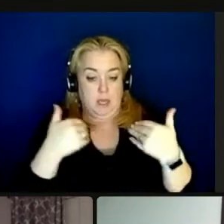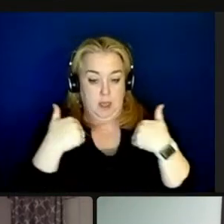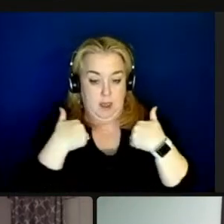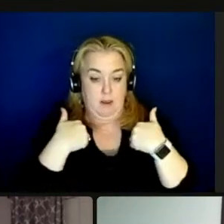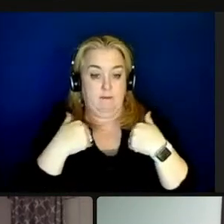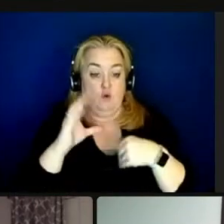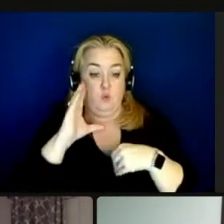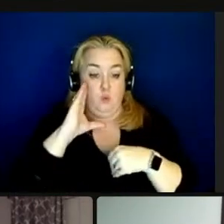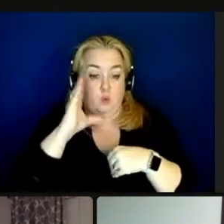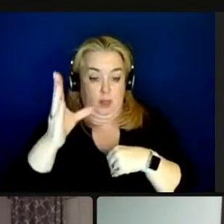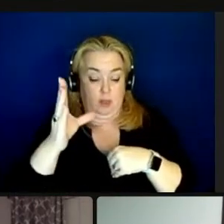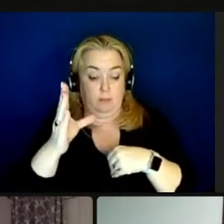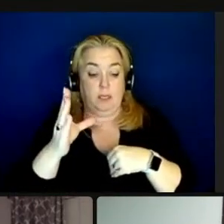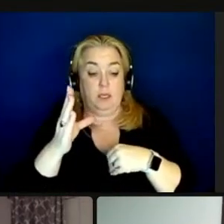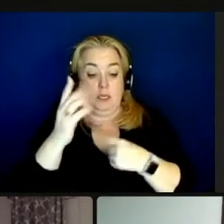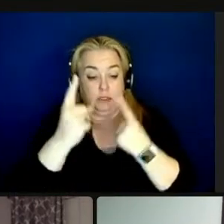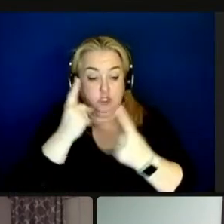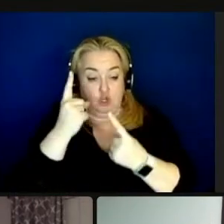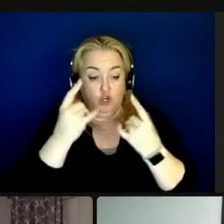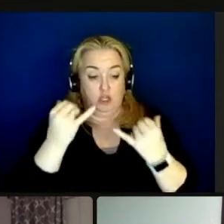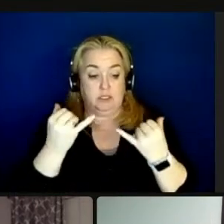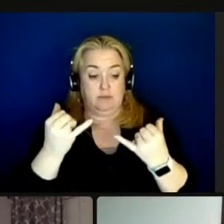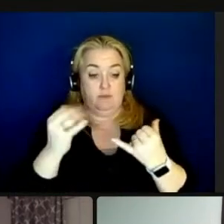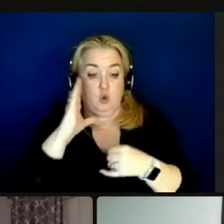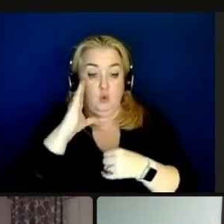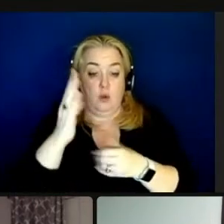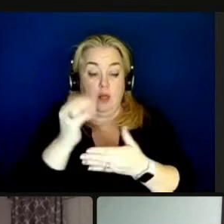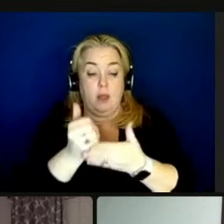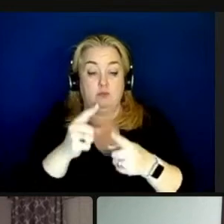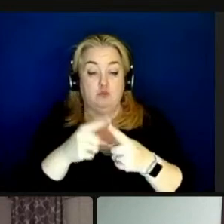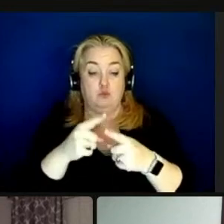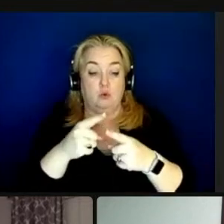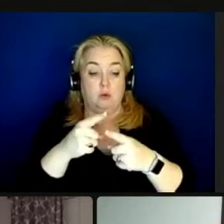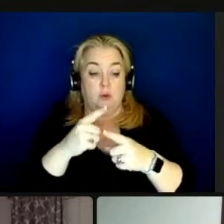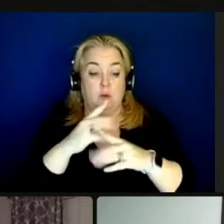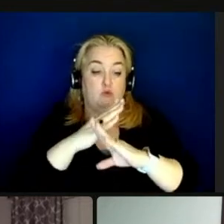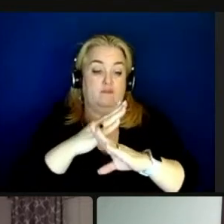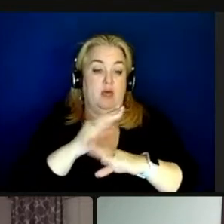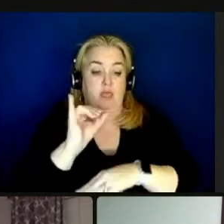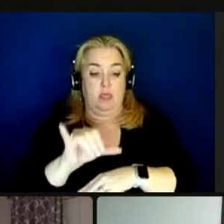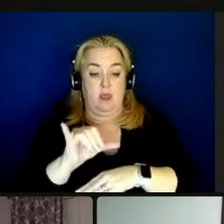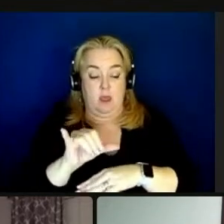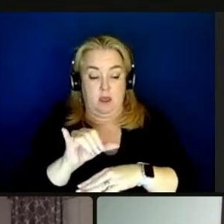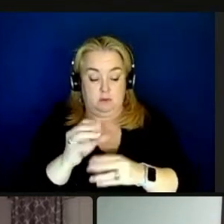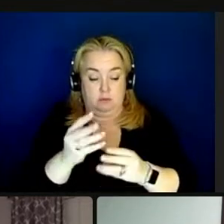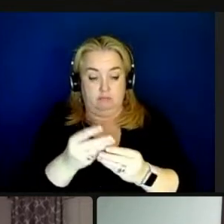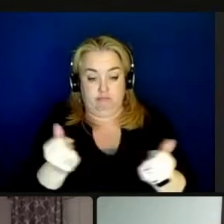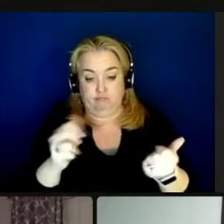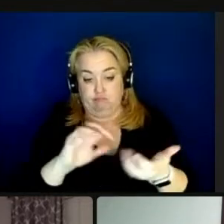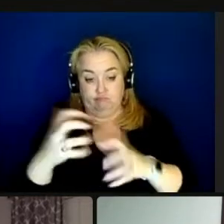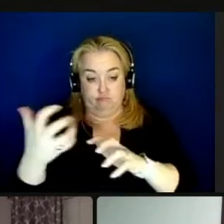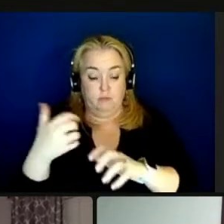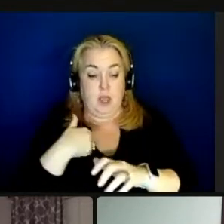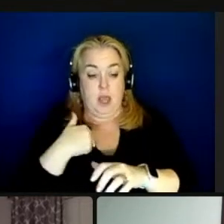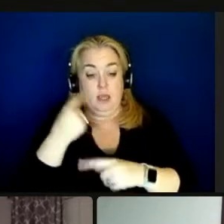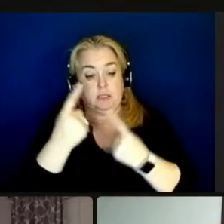THAT JOSH IS GOING TO BE TALKING ABOUT THIS EVENING THAT